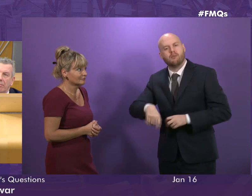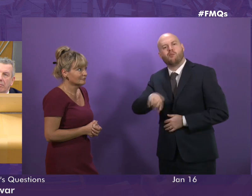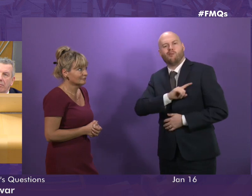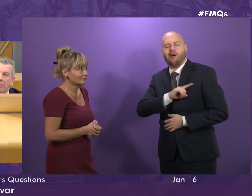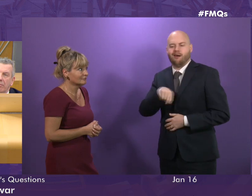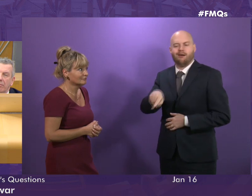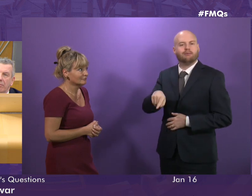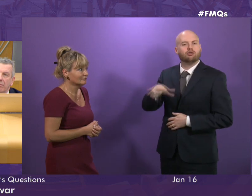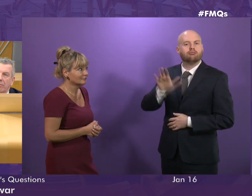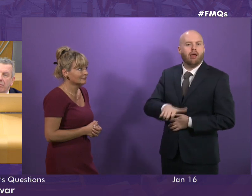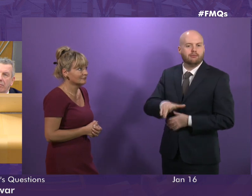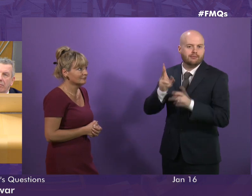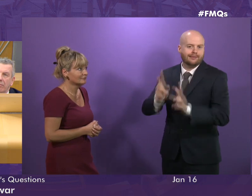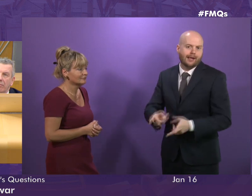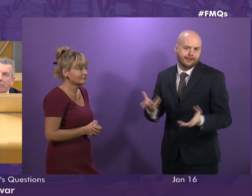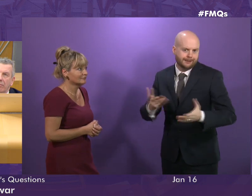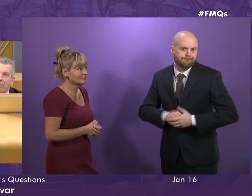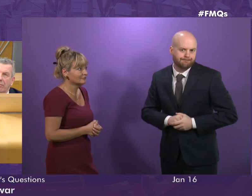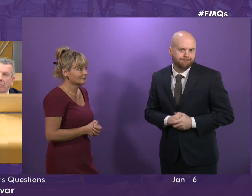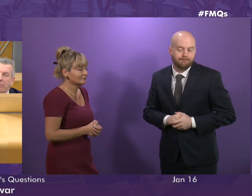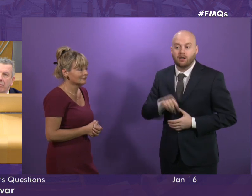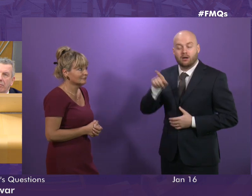said: “The health board has let us down at every